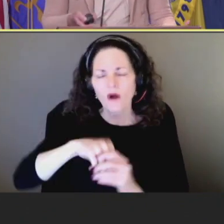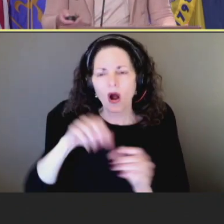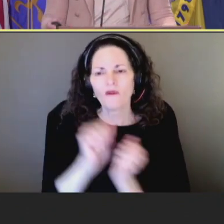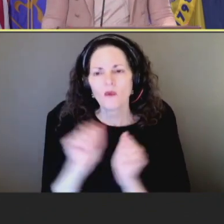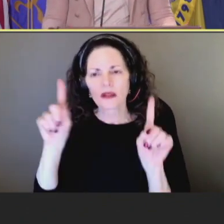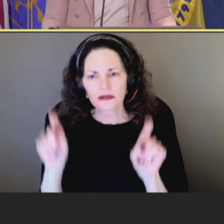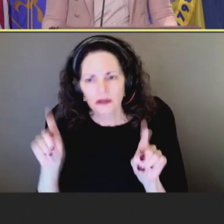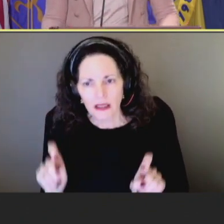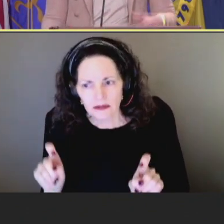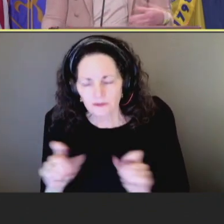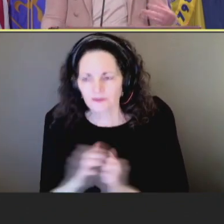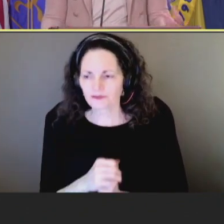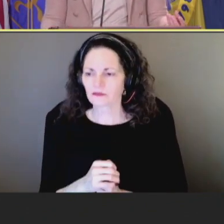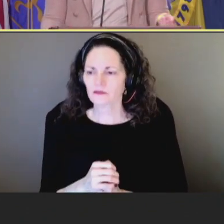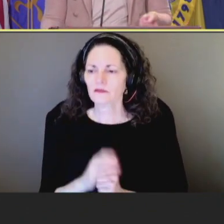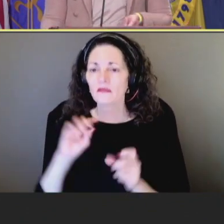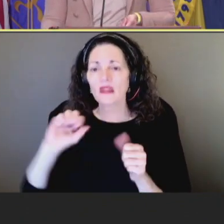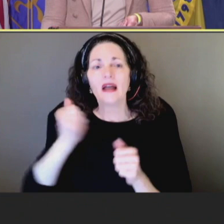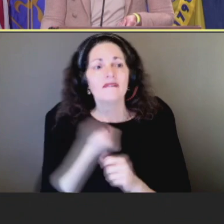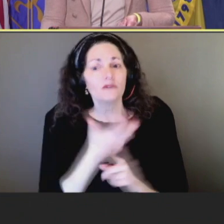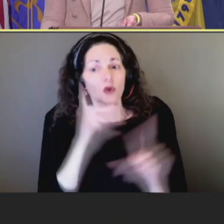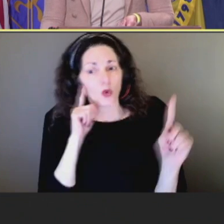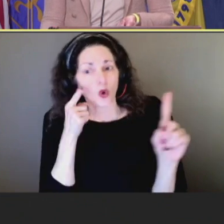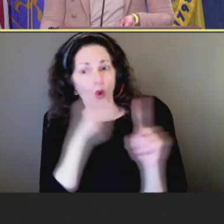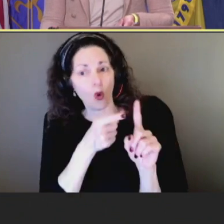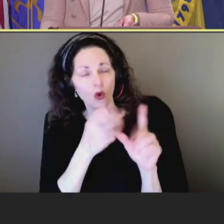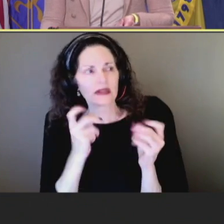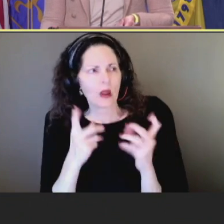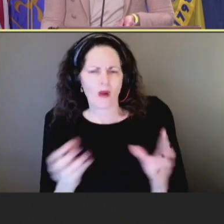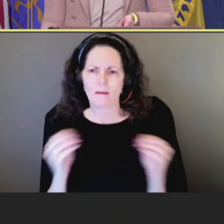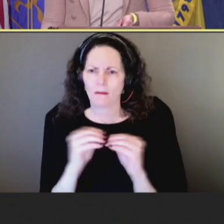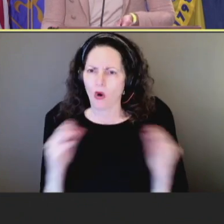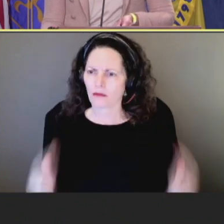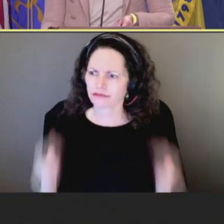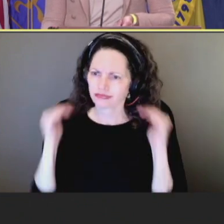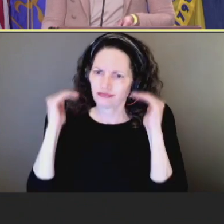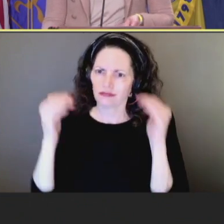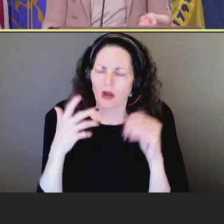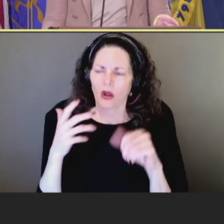of their goals: initiating a global advance of vaccines for cancer and immunity against cancer,